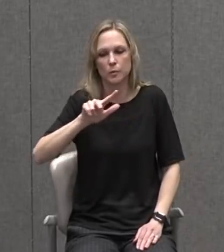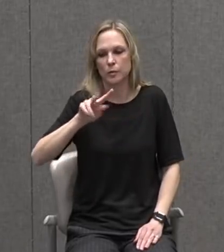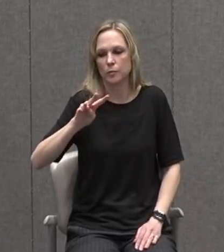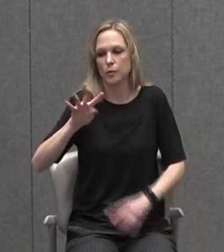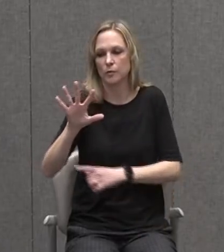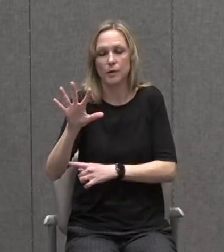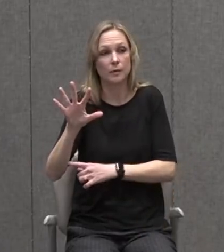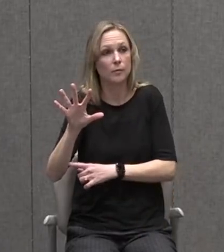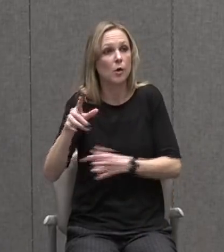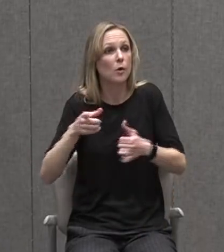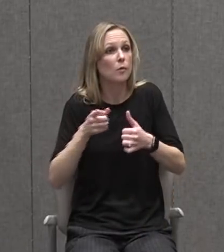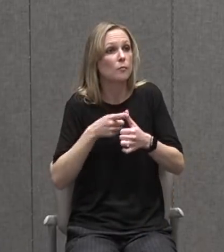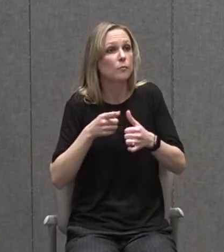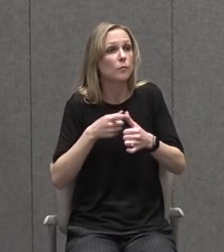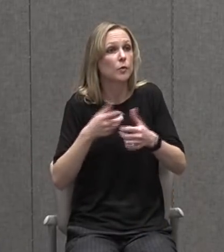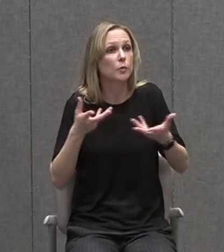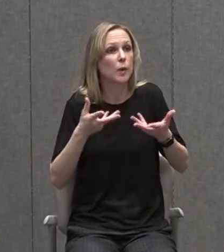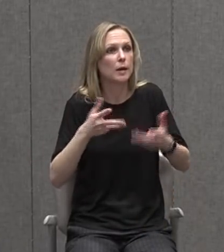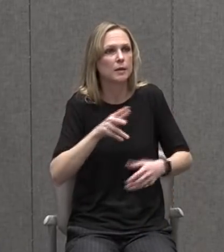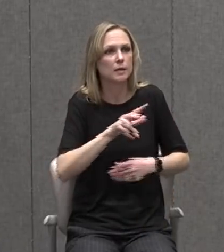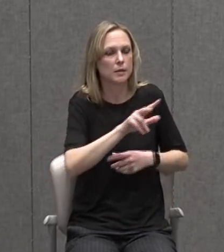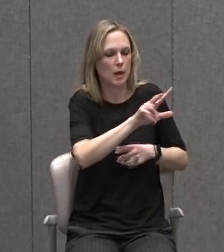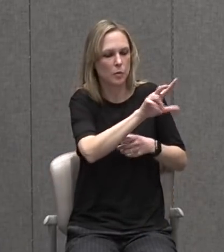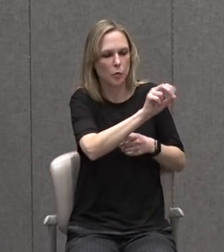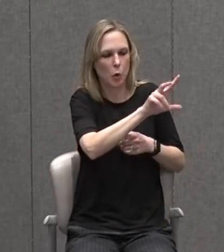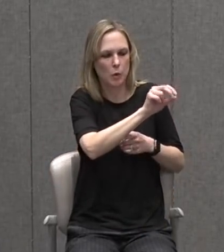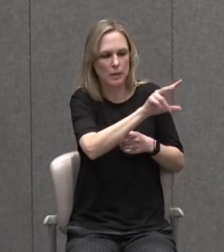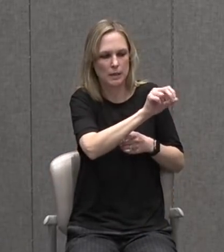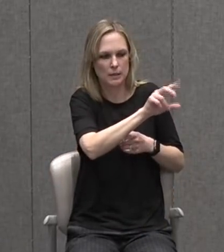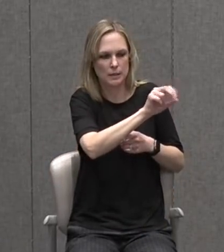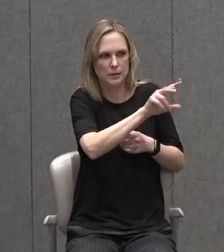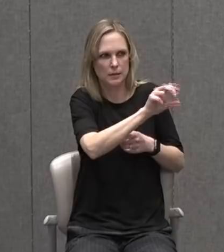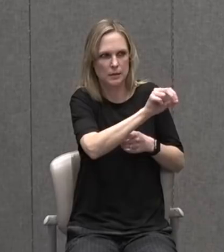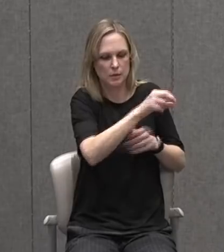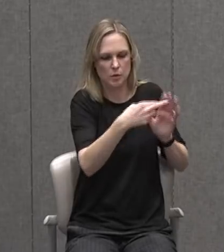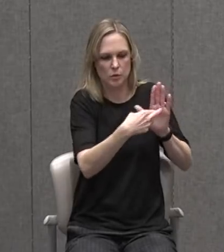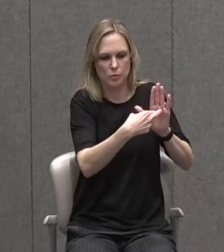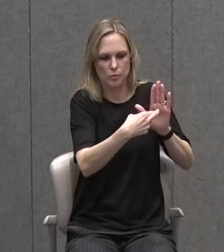we first wanna make that 30 in the representation of whatever it is.